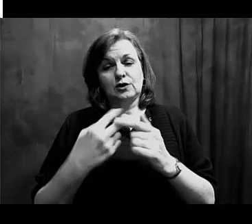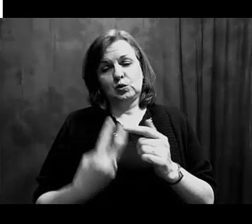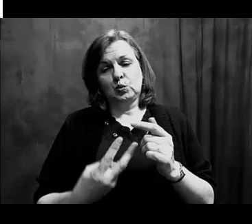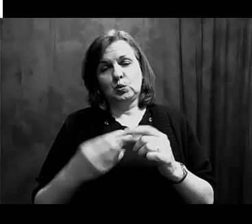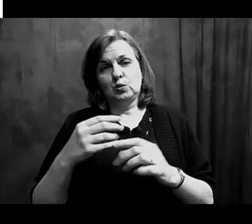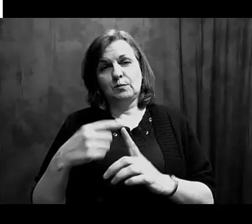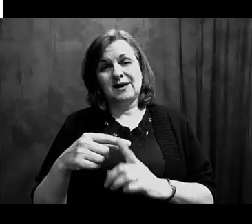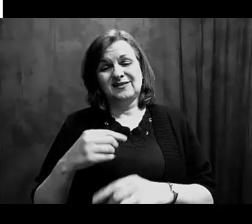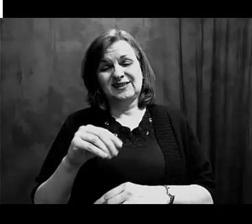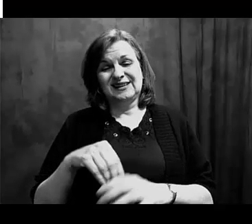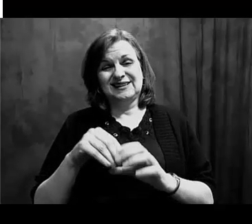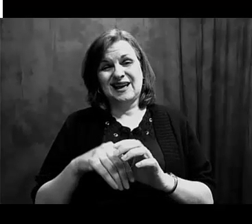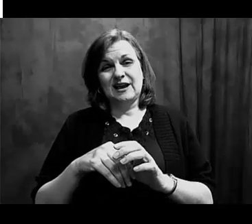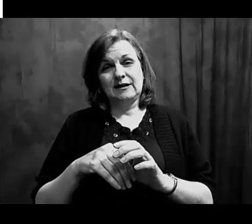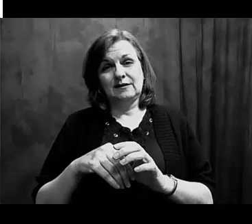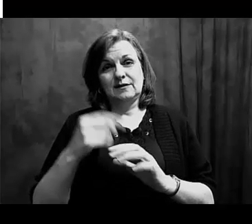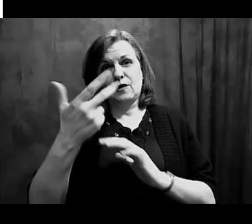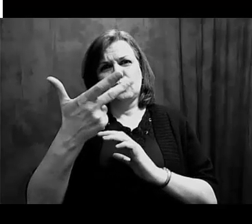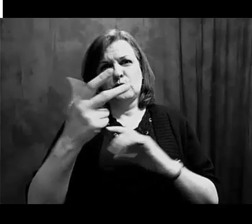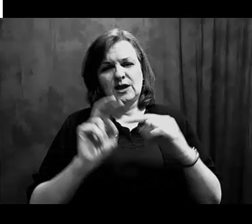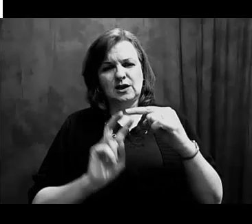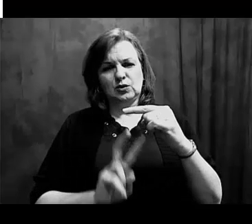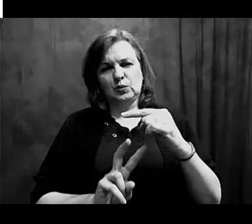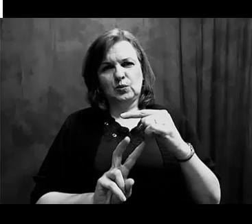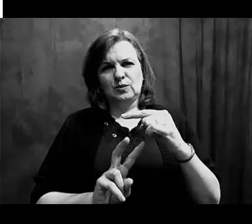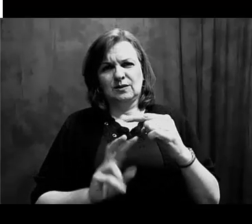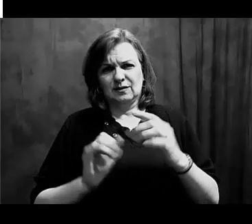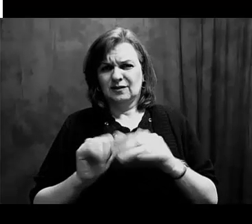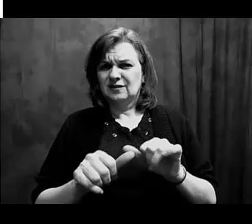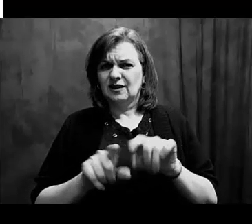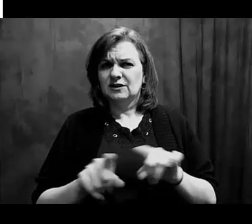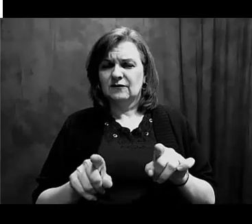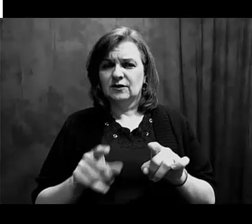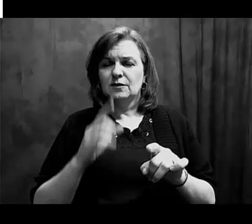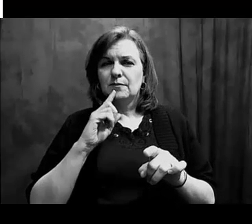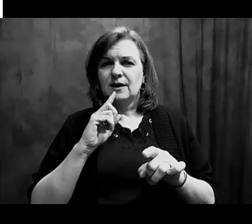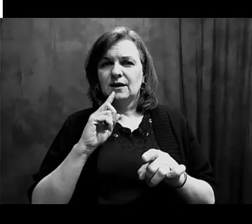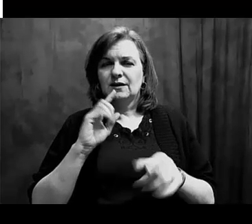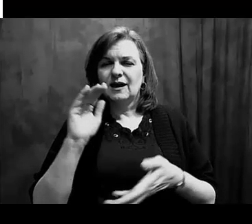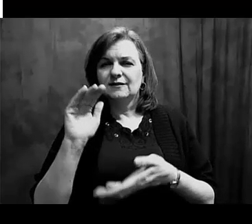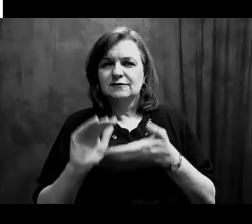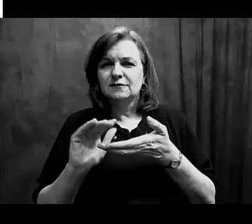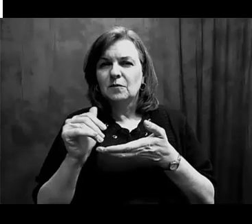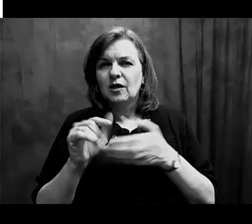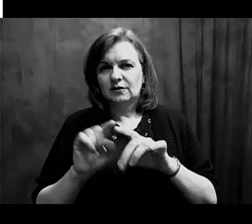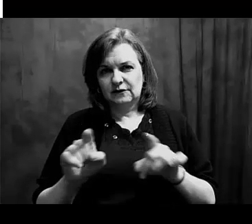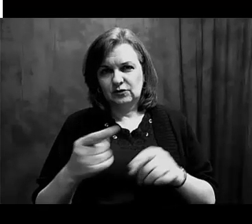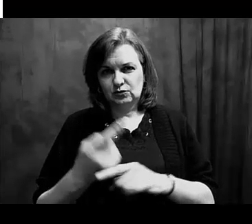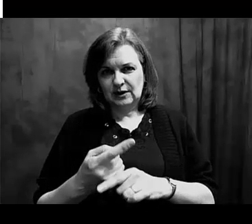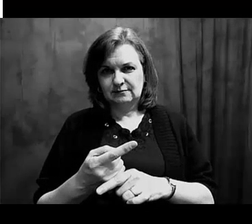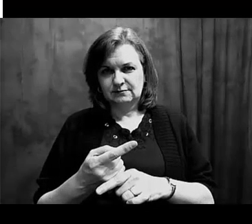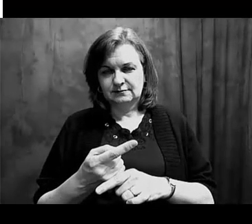2 positives inside there still a difference but there's less of a difference